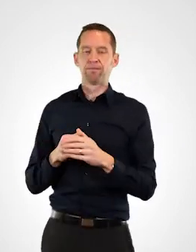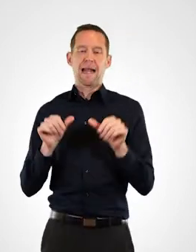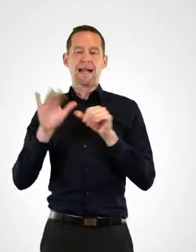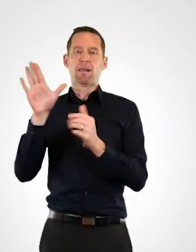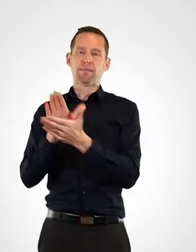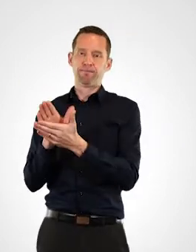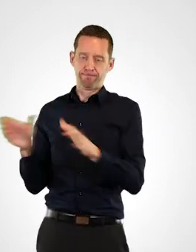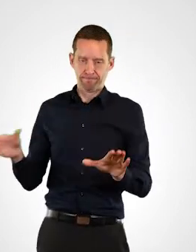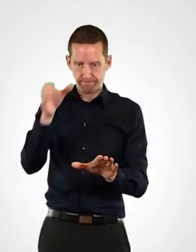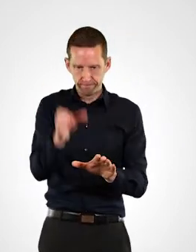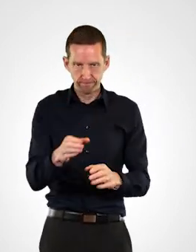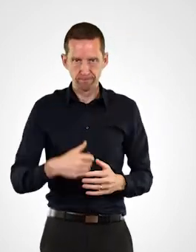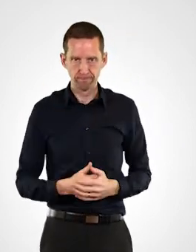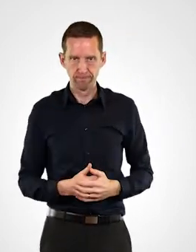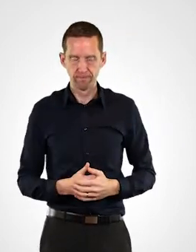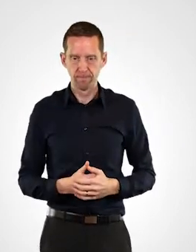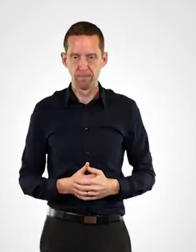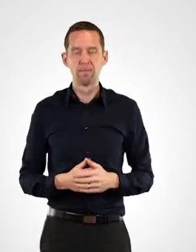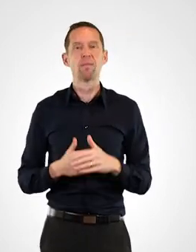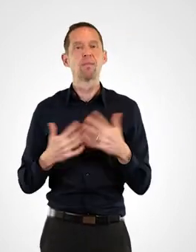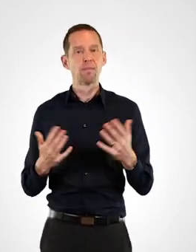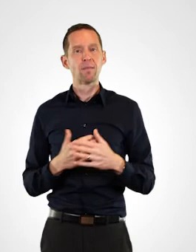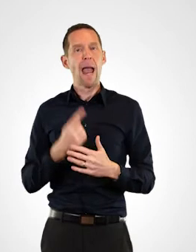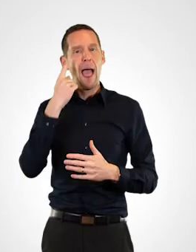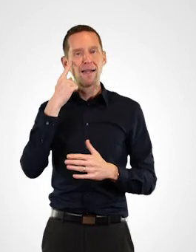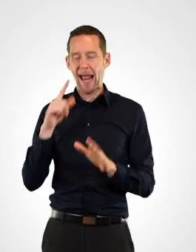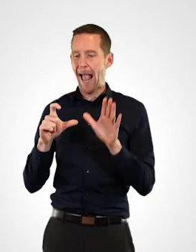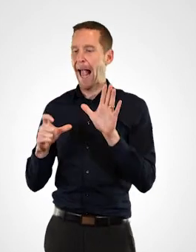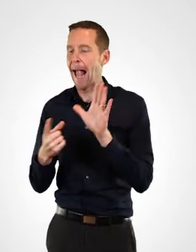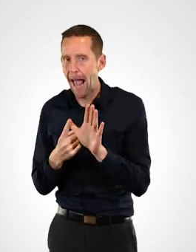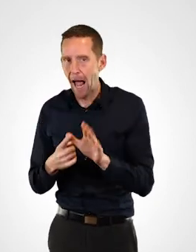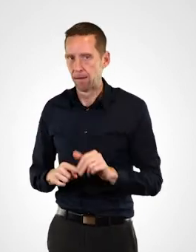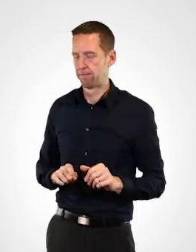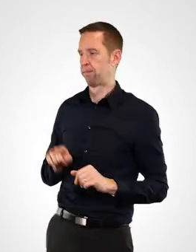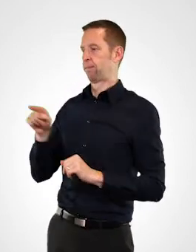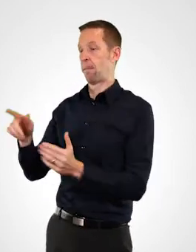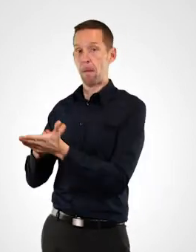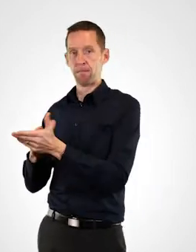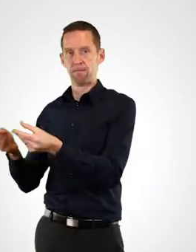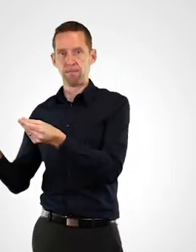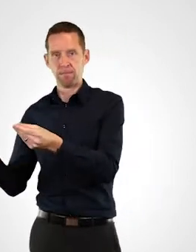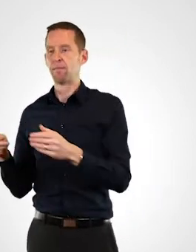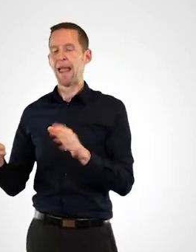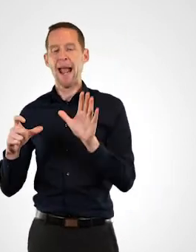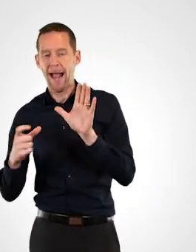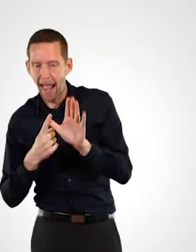Excellent. All right. How about "ka"? "Ka", "ka".